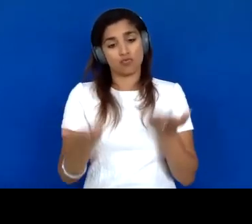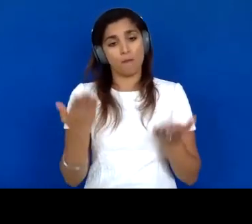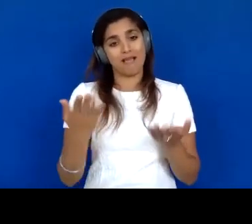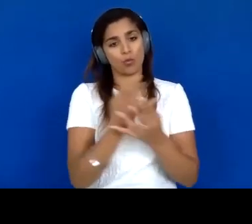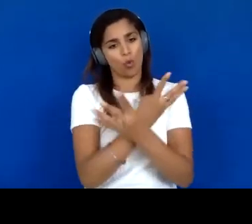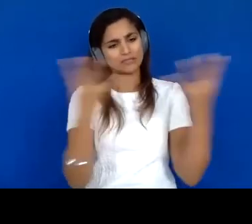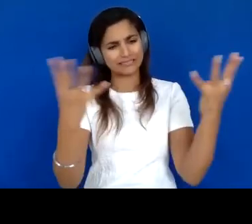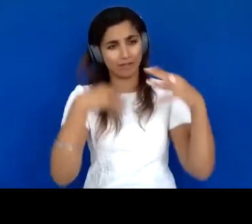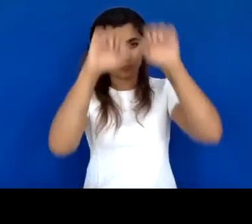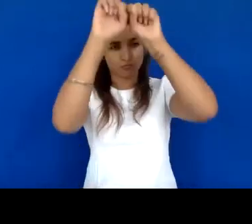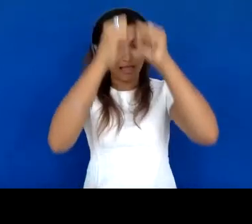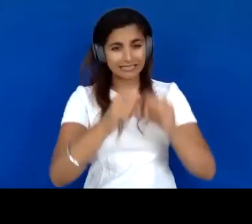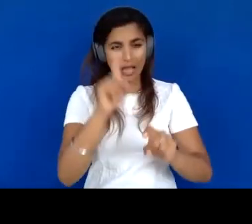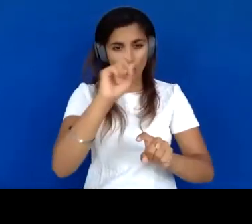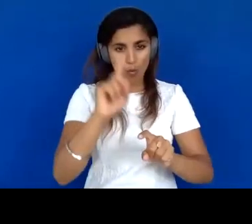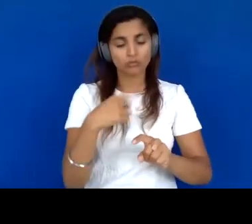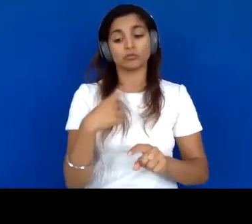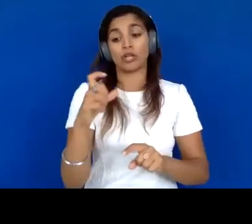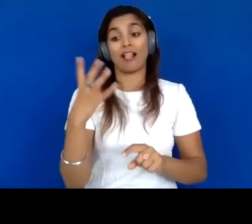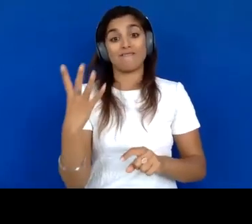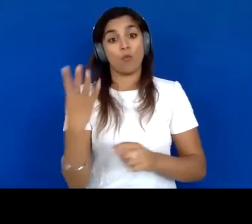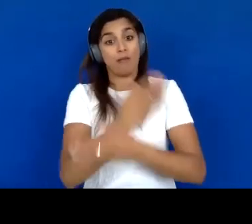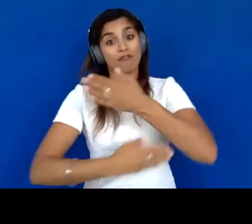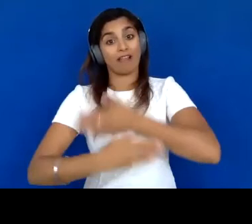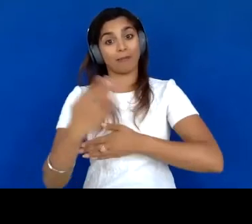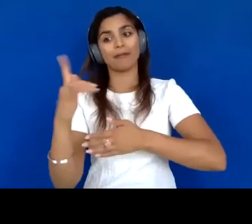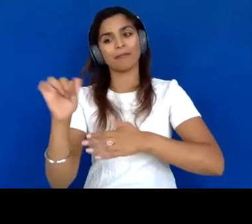Ireland two commercials into their respective number of shots and frames in